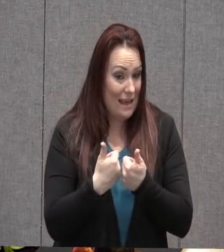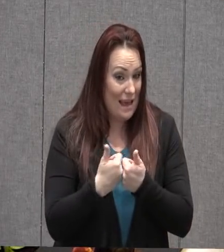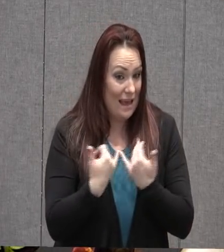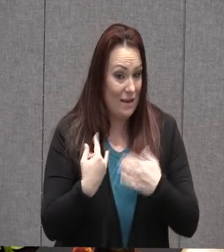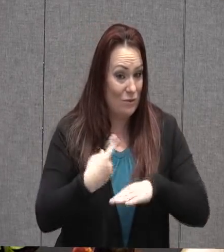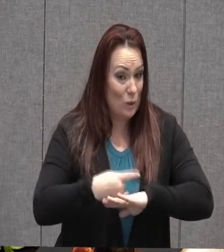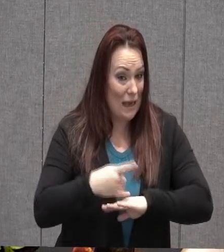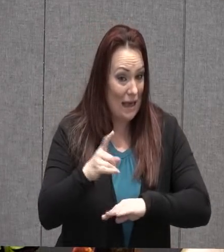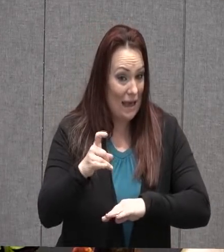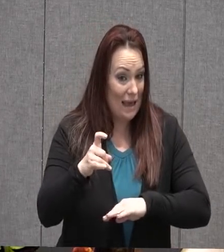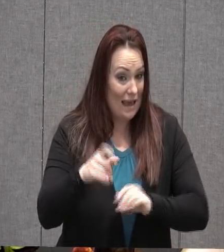Yeah.